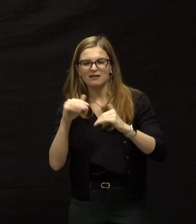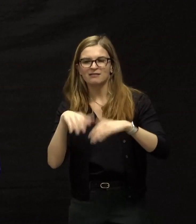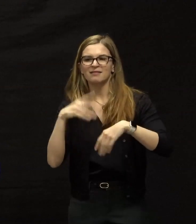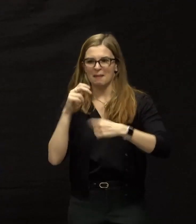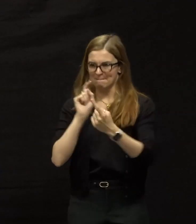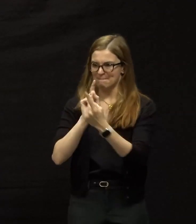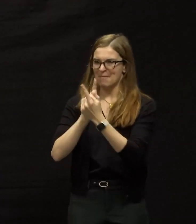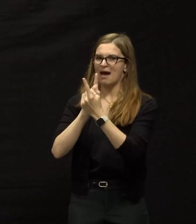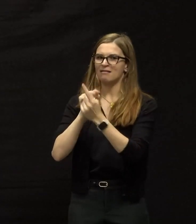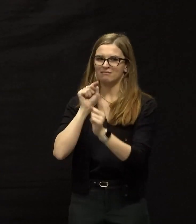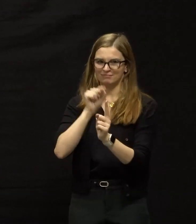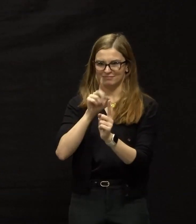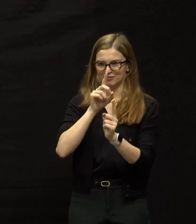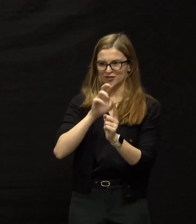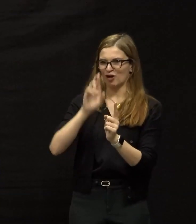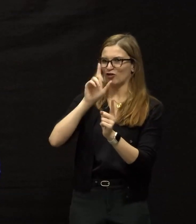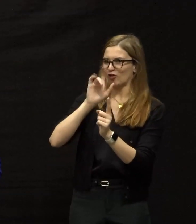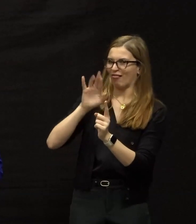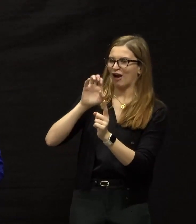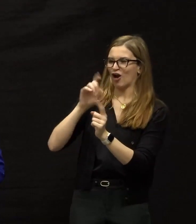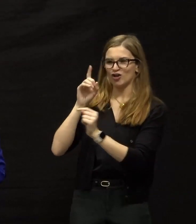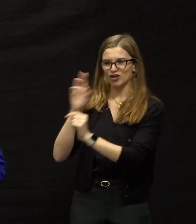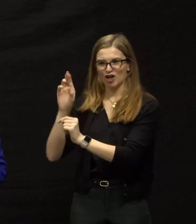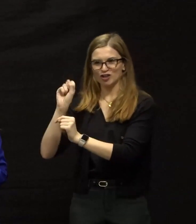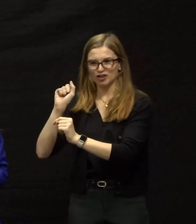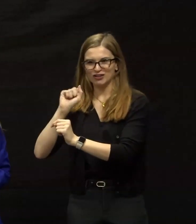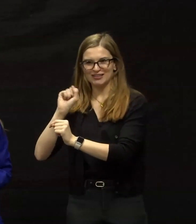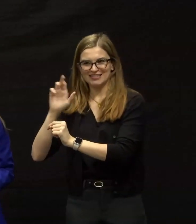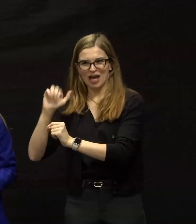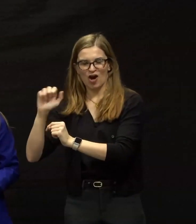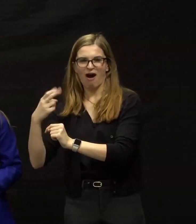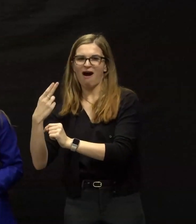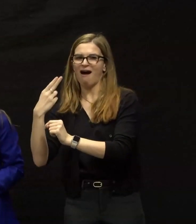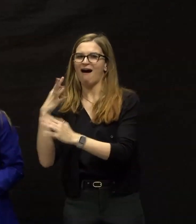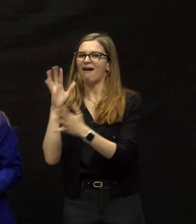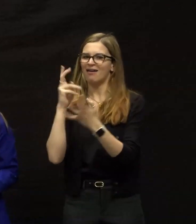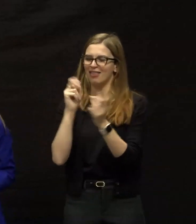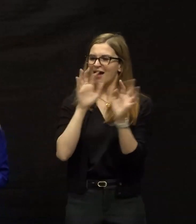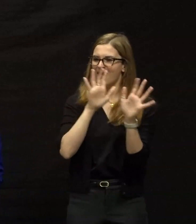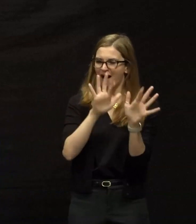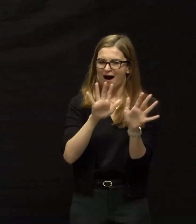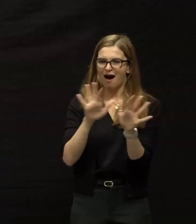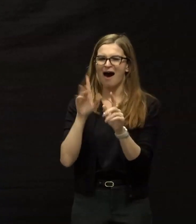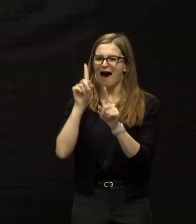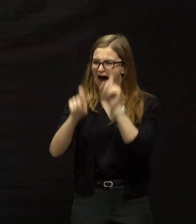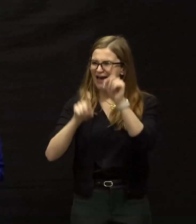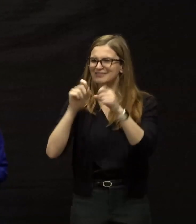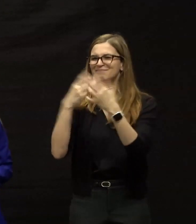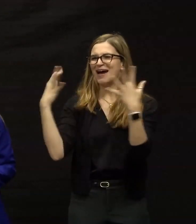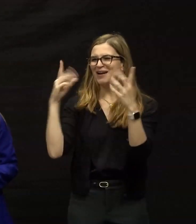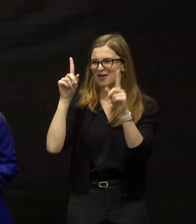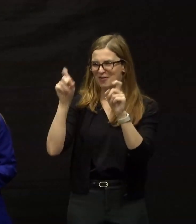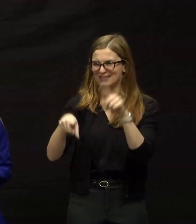'cause they were being bullied, weren't sure what to expect. And they met Dr. Claire and Dr. Sarah," and you know, we'll go through this whole thing